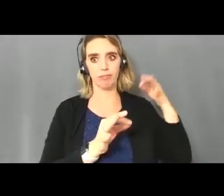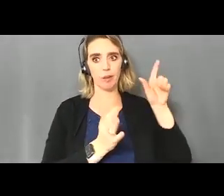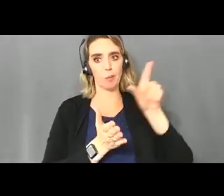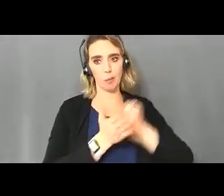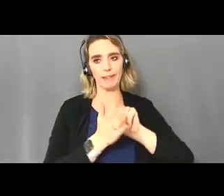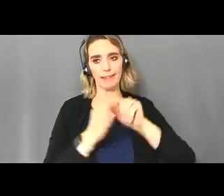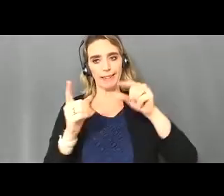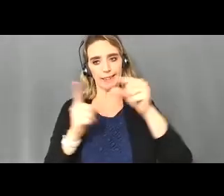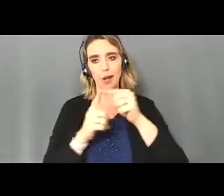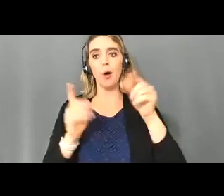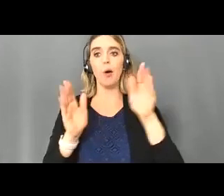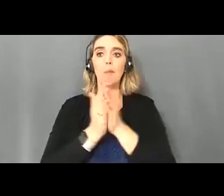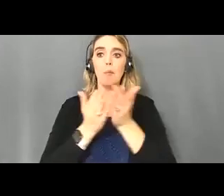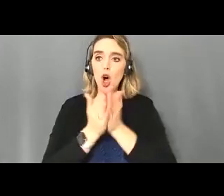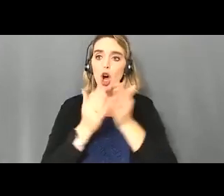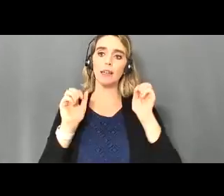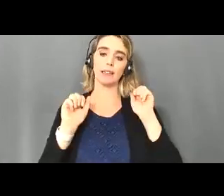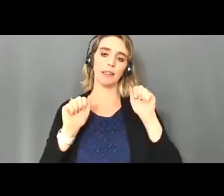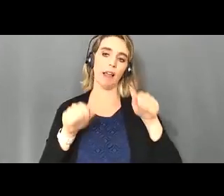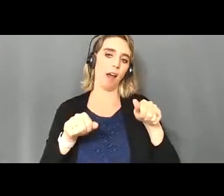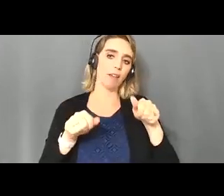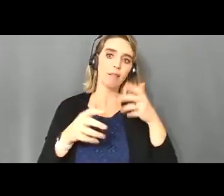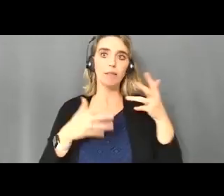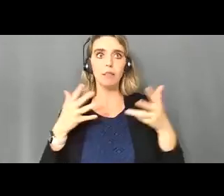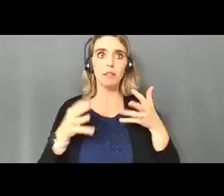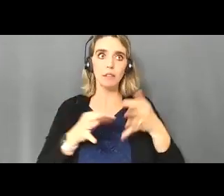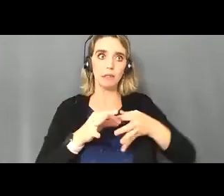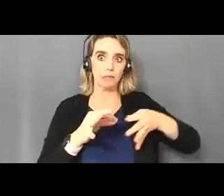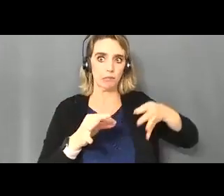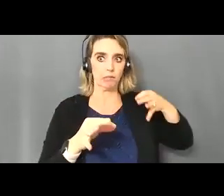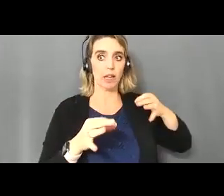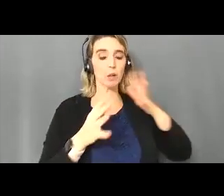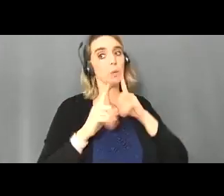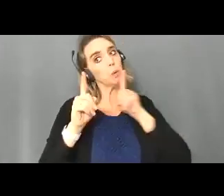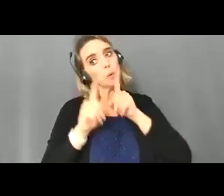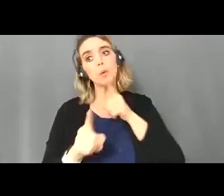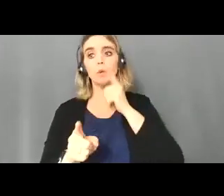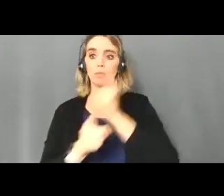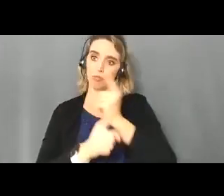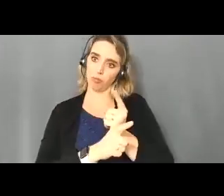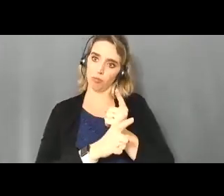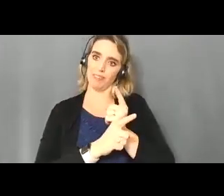So books can often be very meaningful and appropriate that are more than three years old.